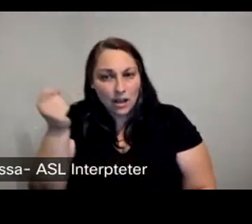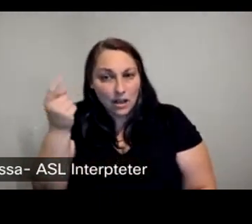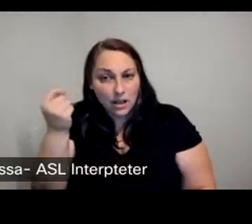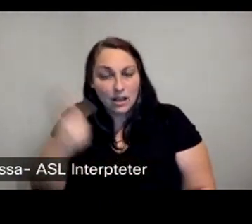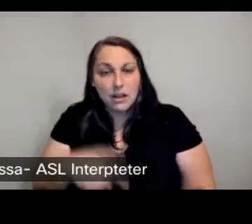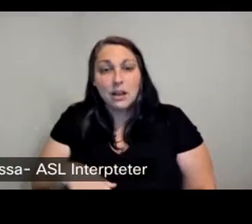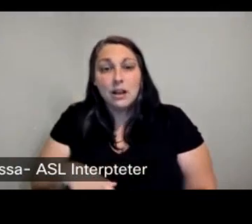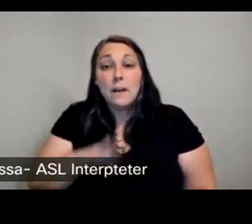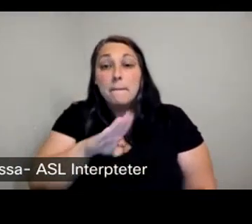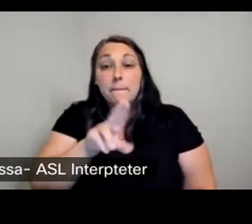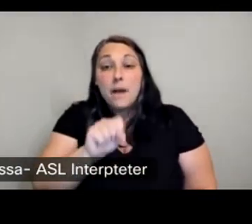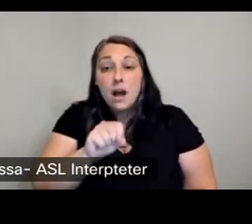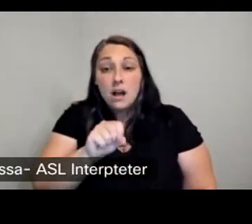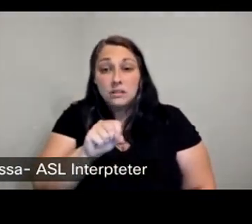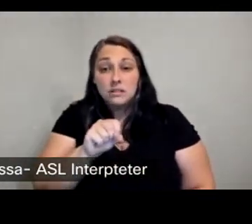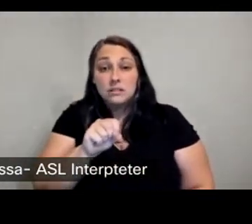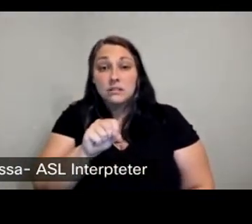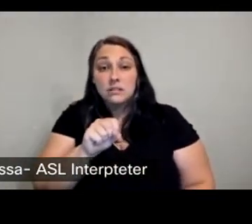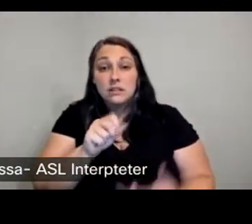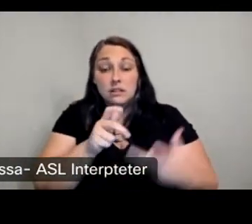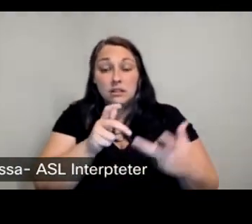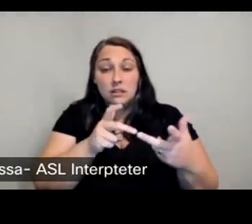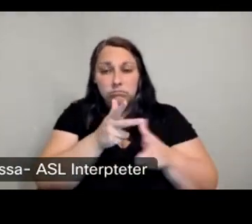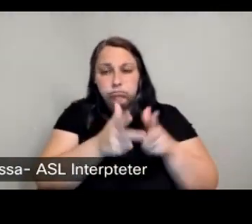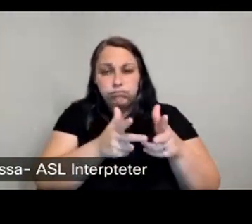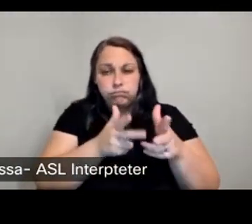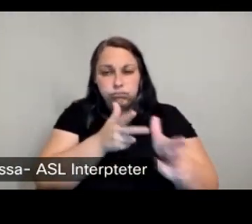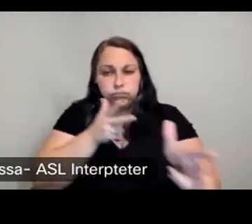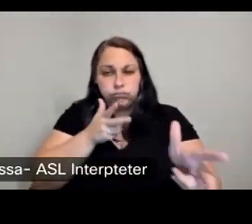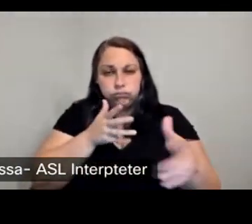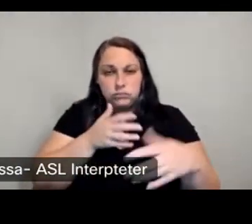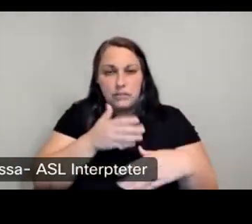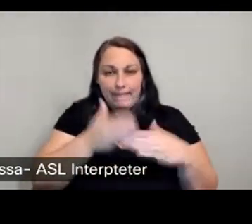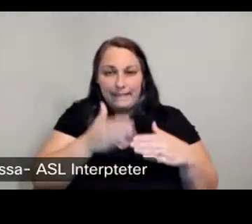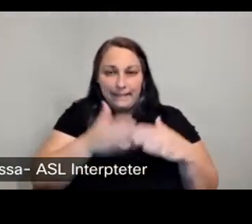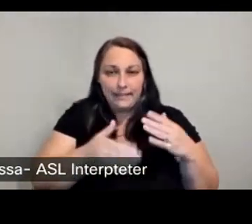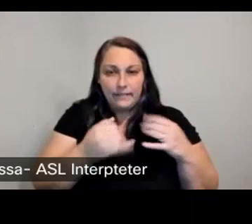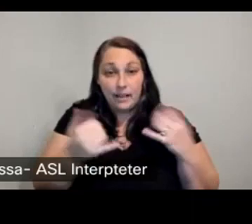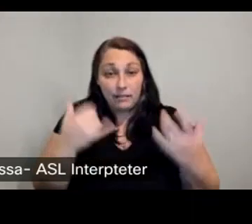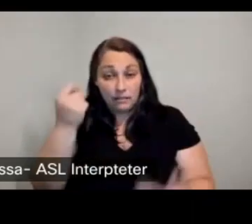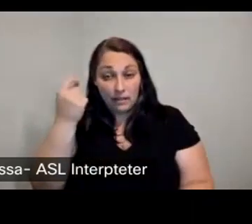Bunch up at the end of the line because can you imagine on Thanksgiving morning you got a bus